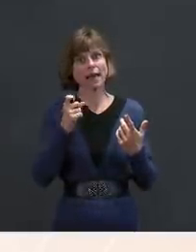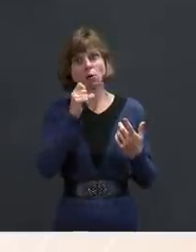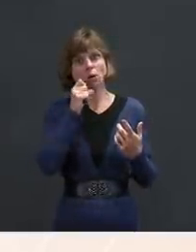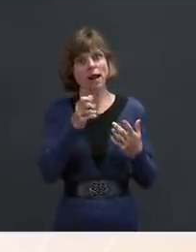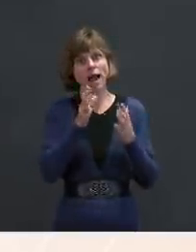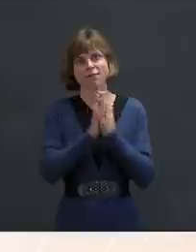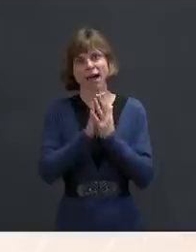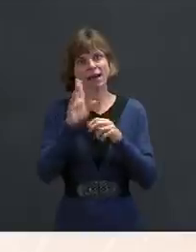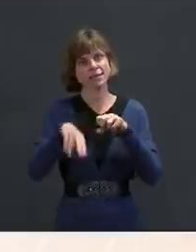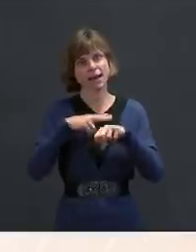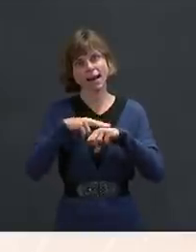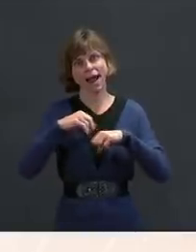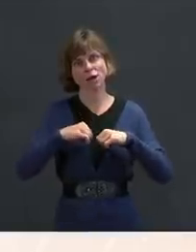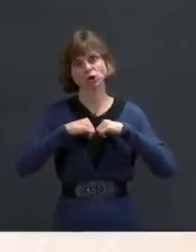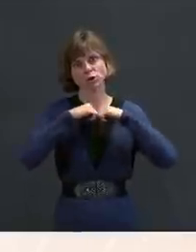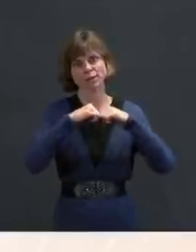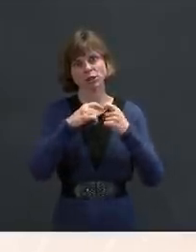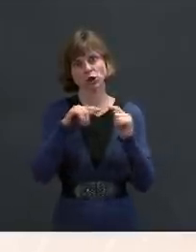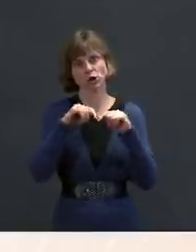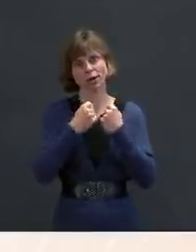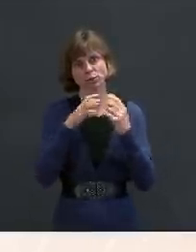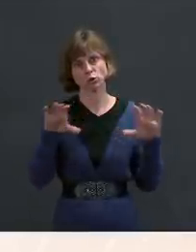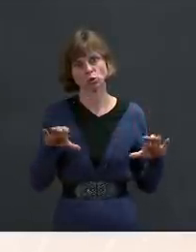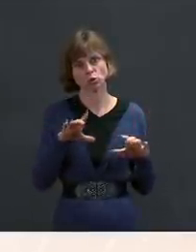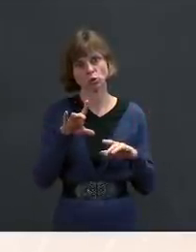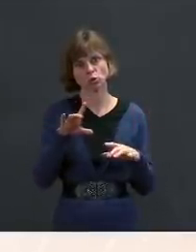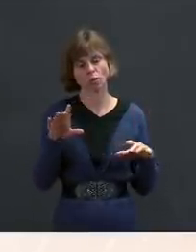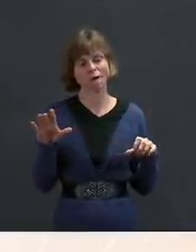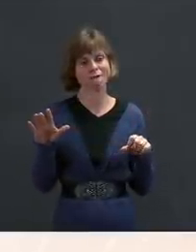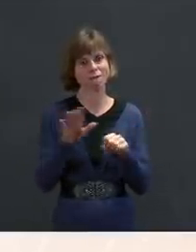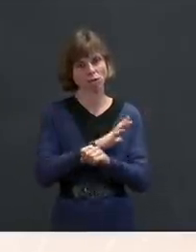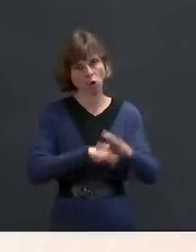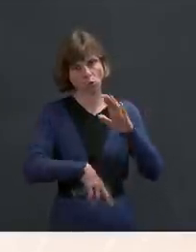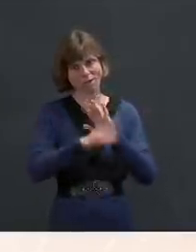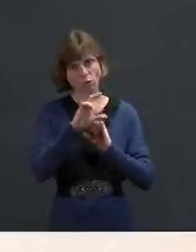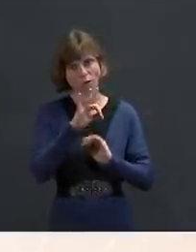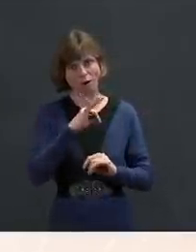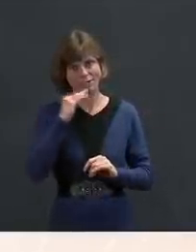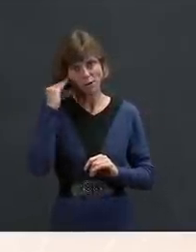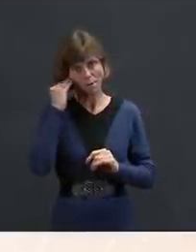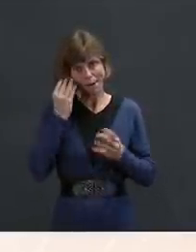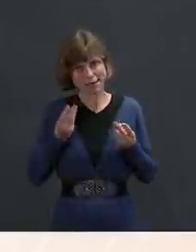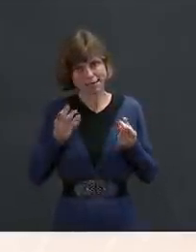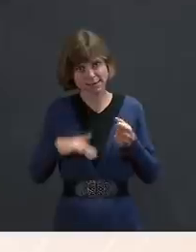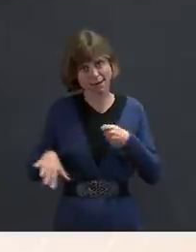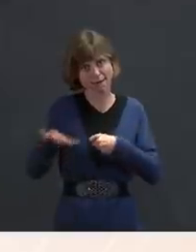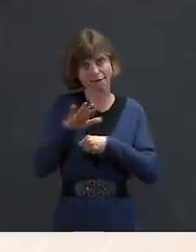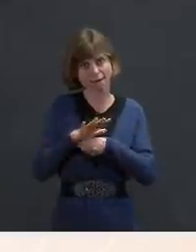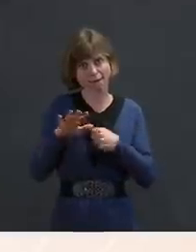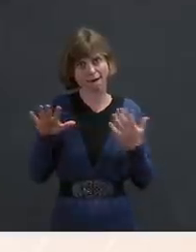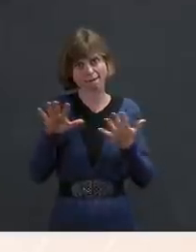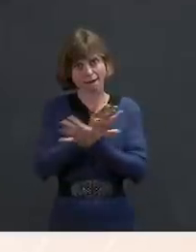to conduct a full review of domestic violent extremism, including, of course, activities of white supremacist,